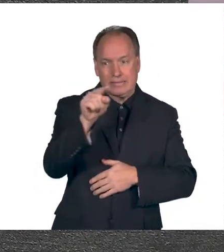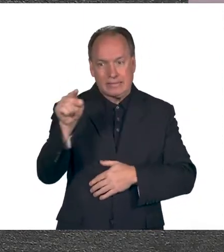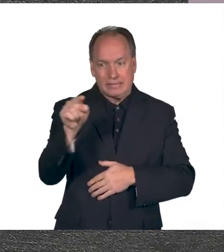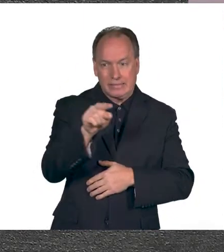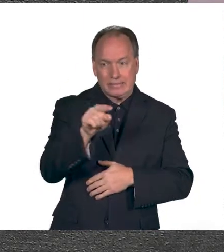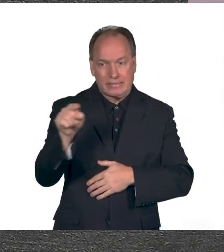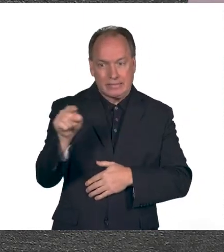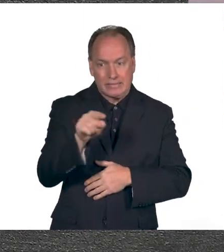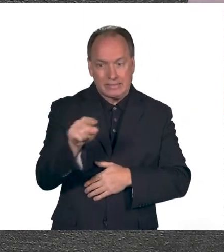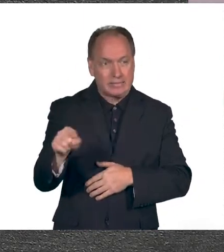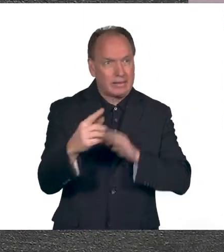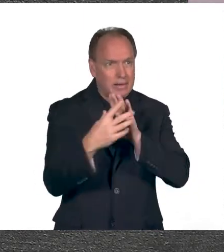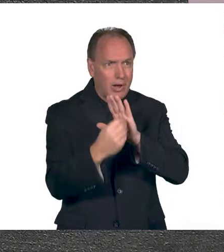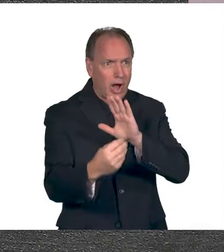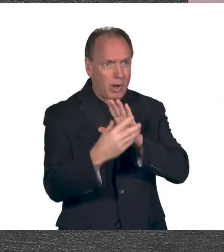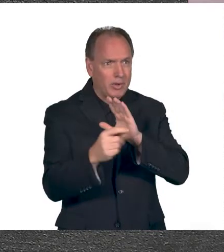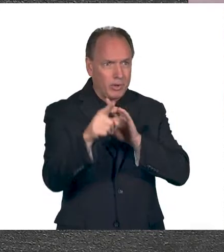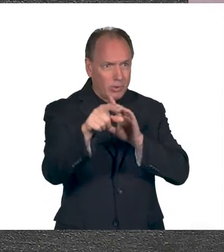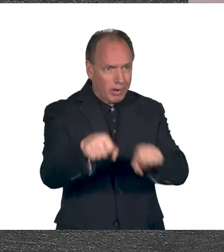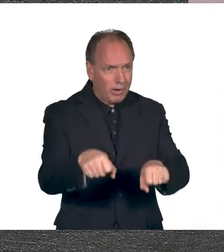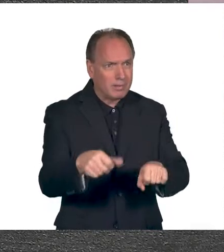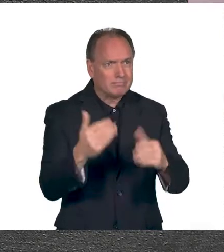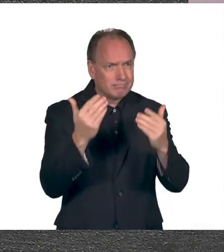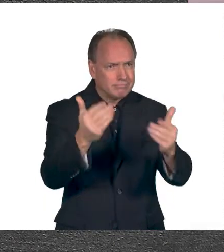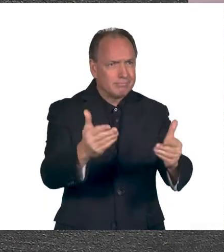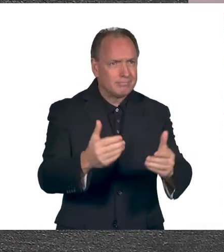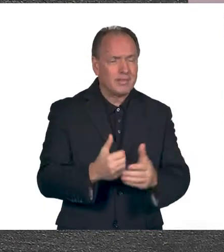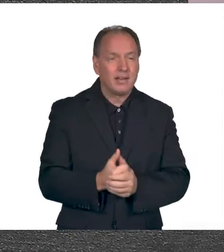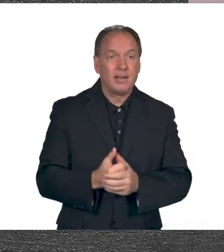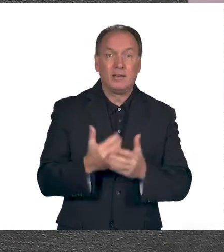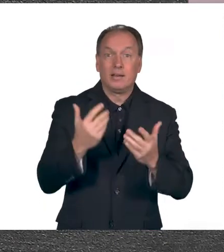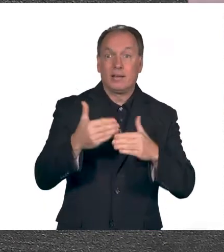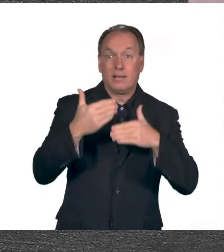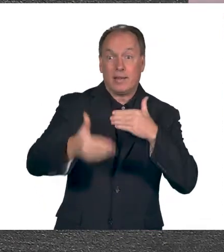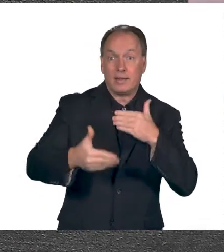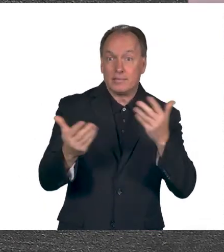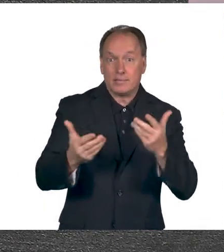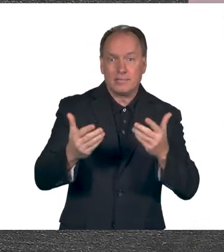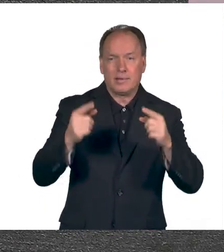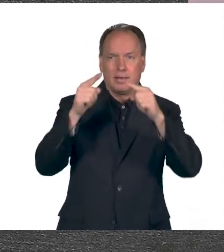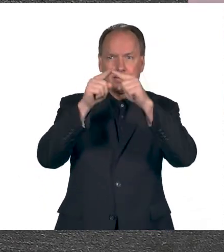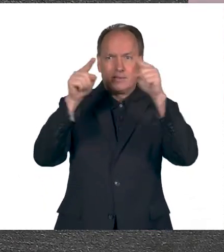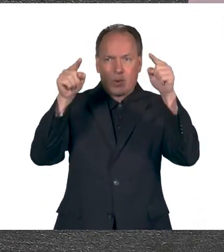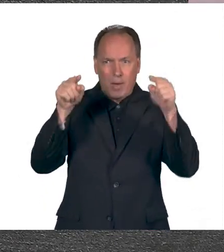zigzags, zigzag, zigzag, zigzag, good, how about a square skywriters?